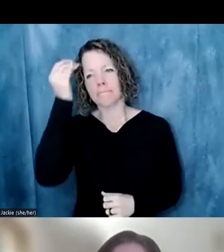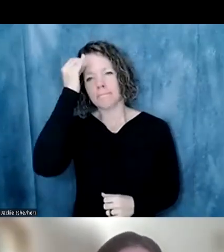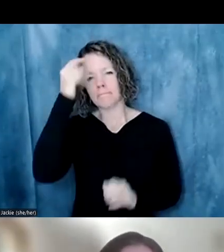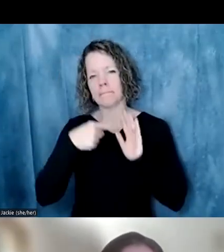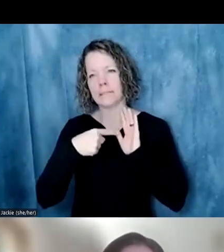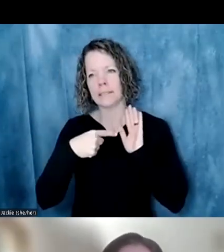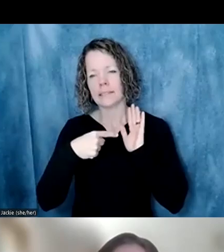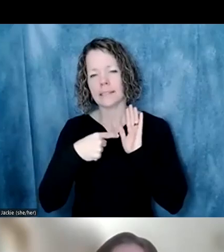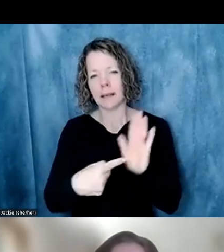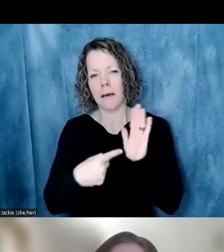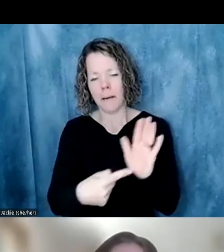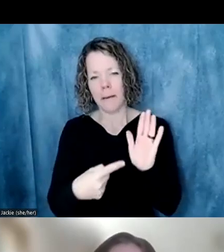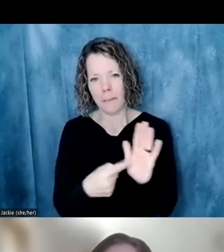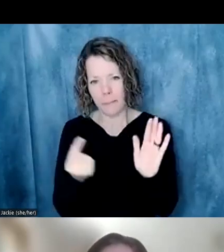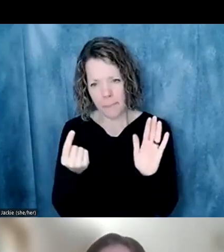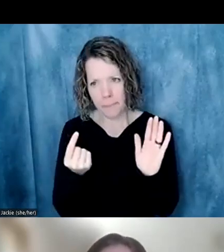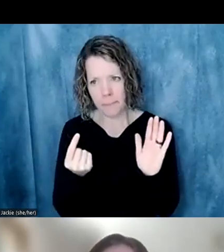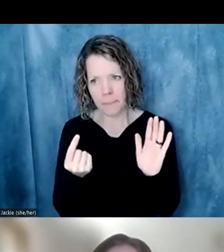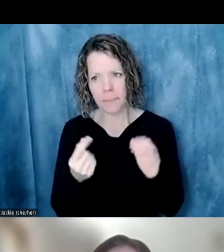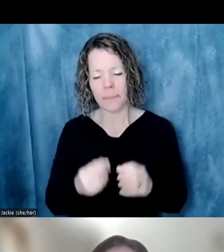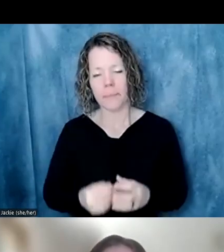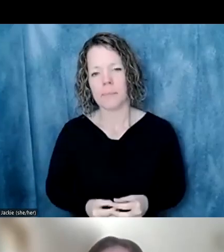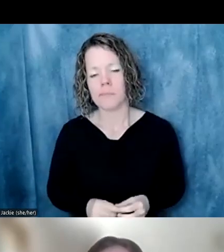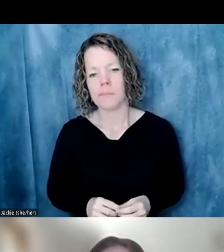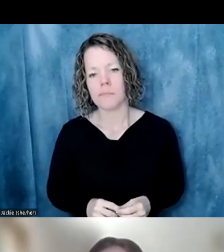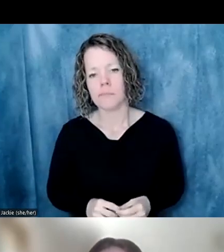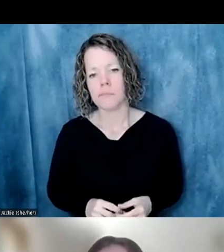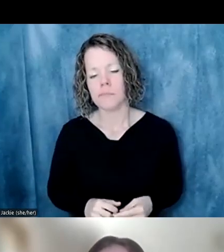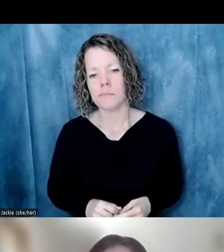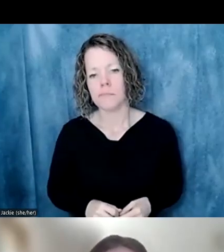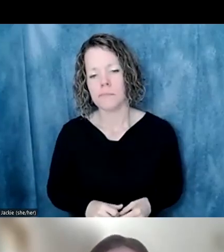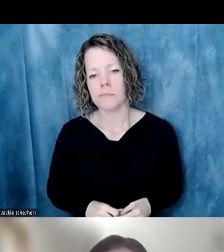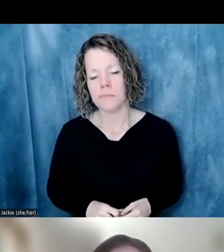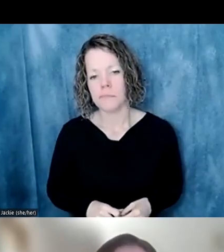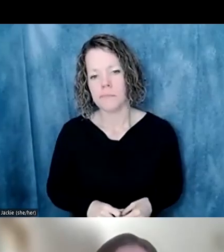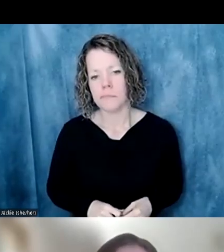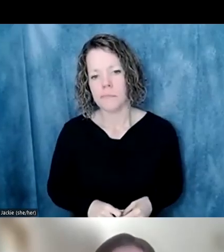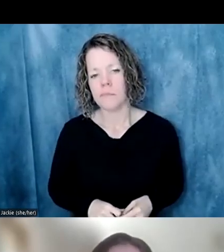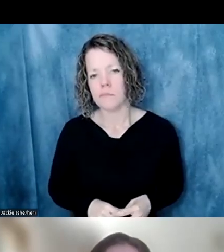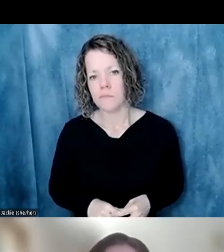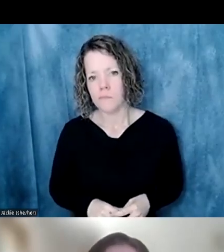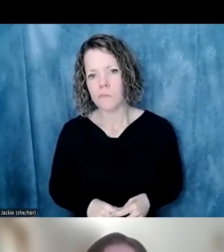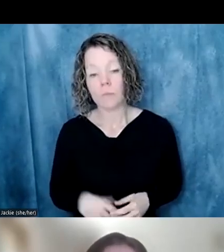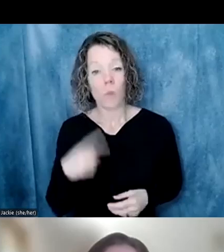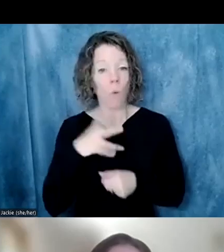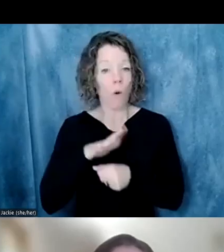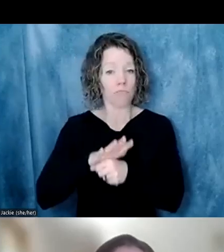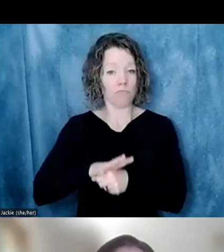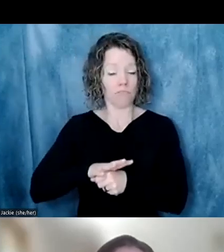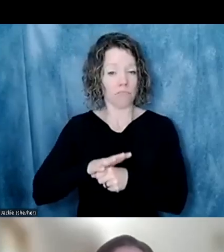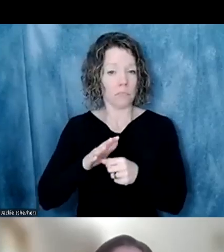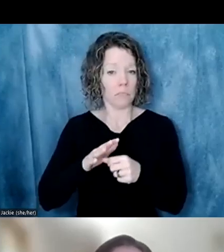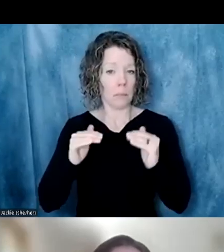in terms of that, one of the tensions in peer support roles within institutional settings is,